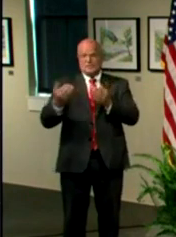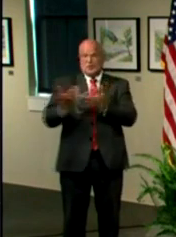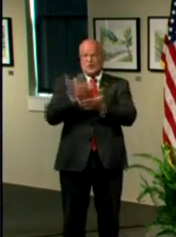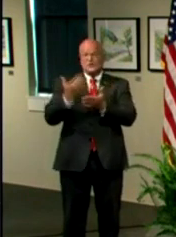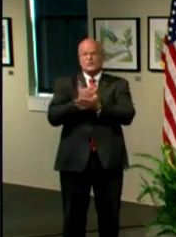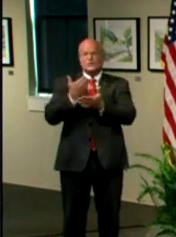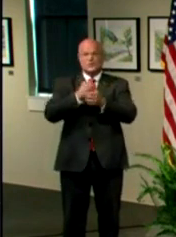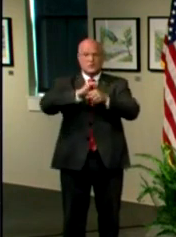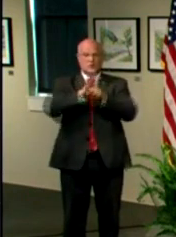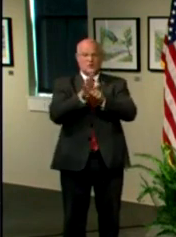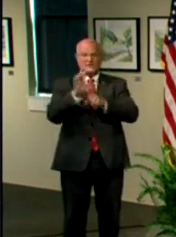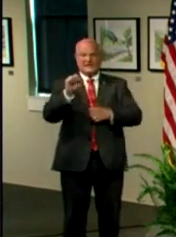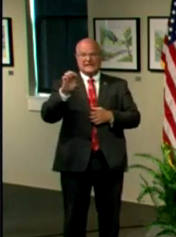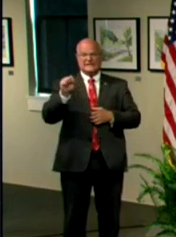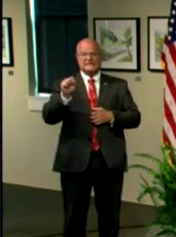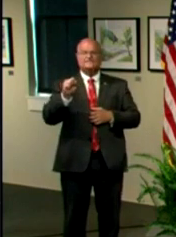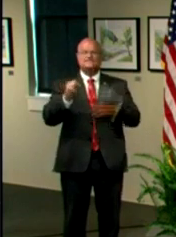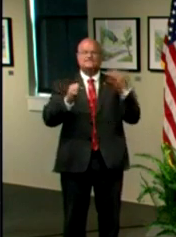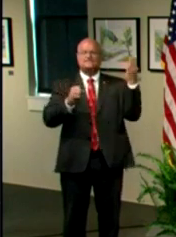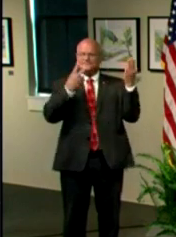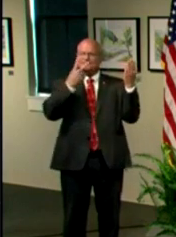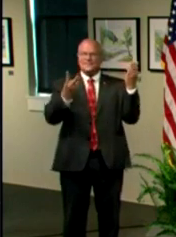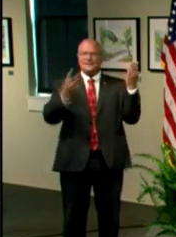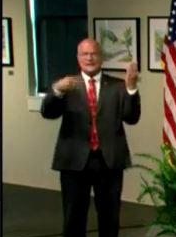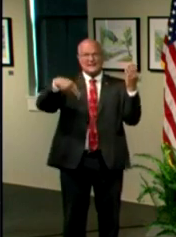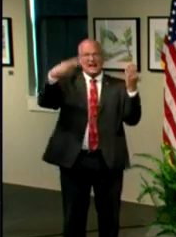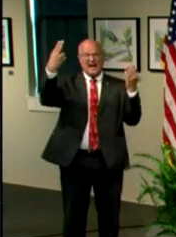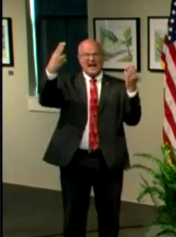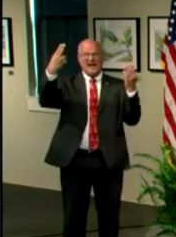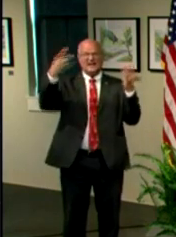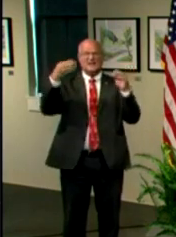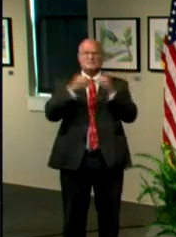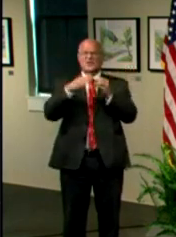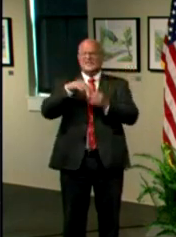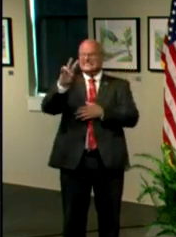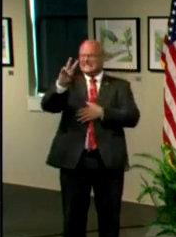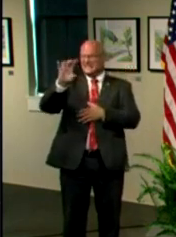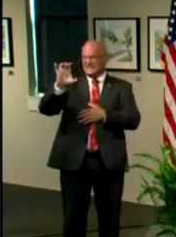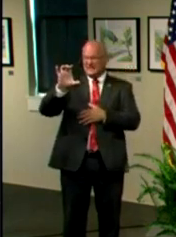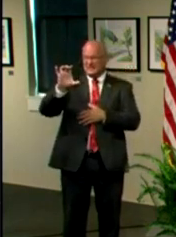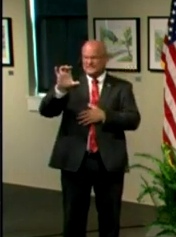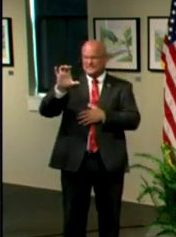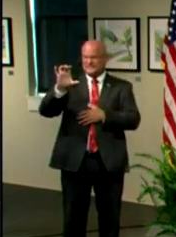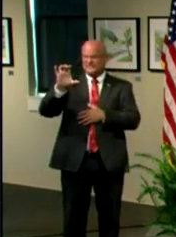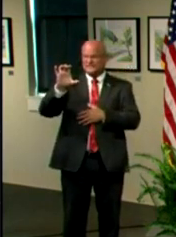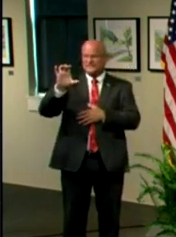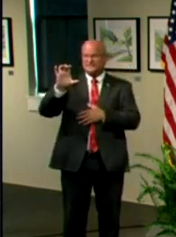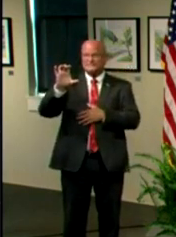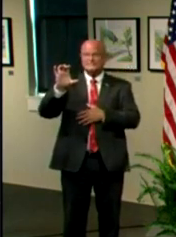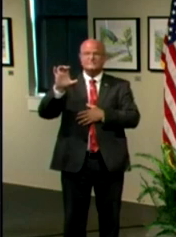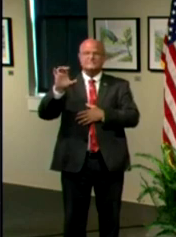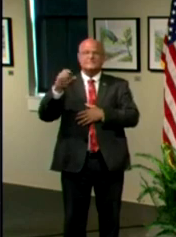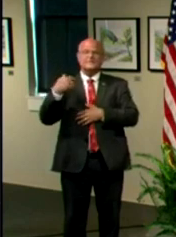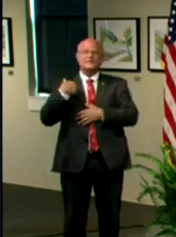THEM SO I WILL GO THROUGH THEM QUICKLY BUT WE HAVE A LOT OF GROUND TO COVER.THIS IS THE